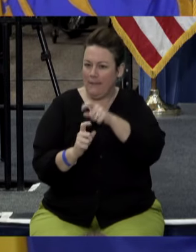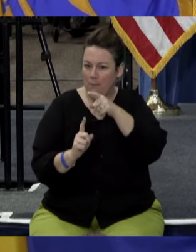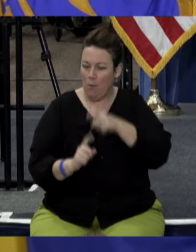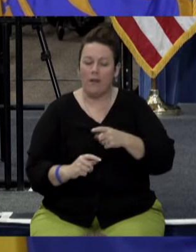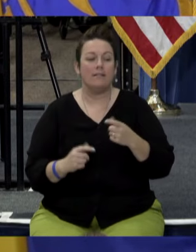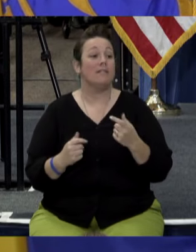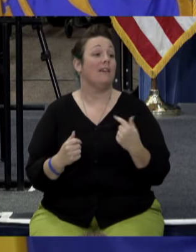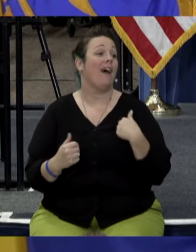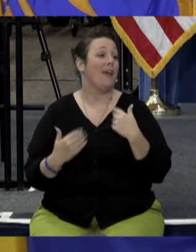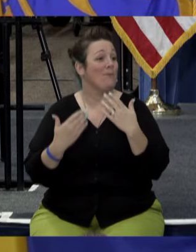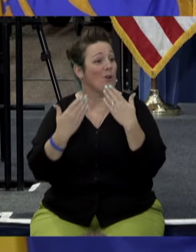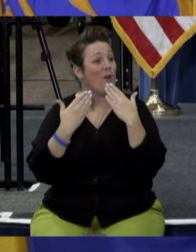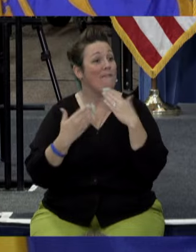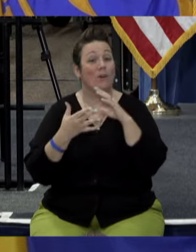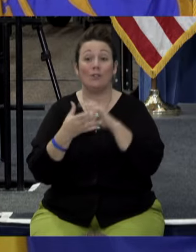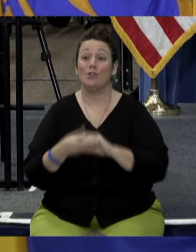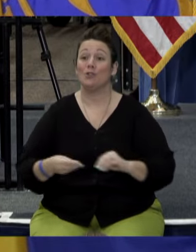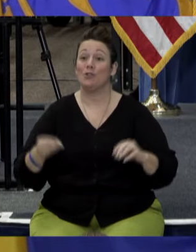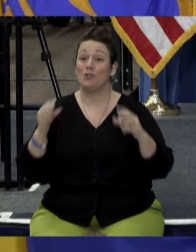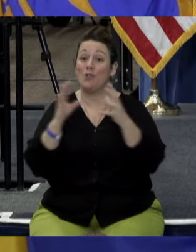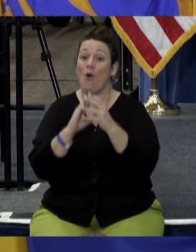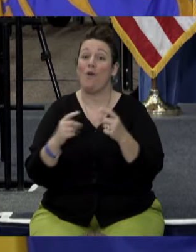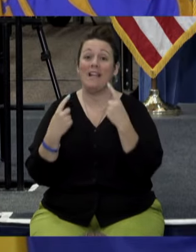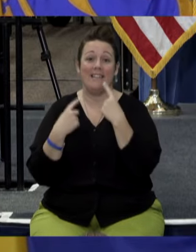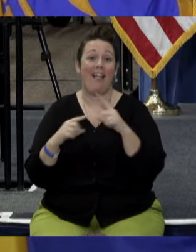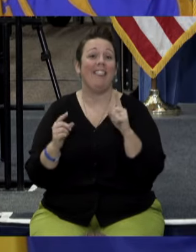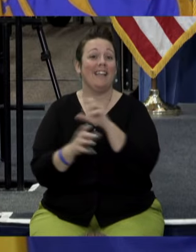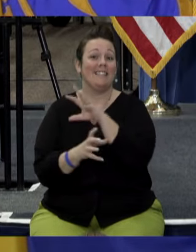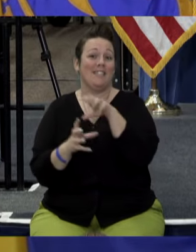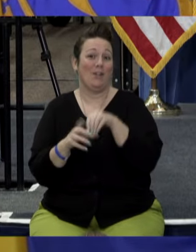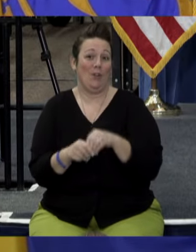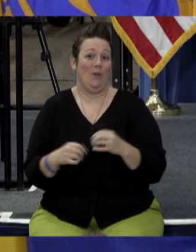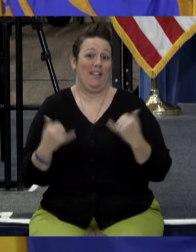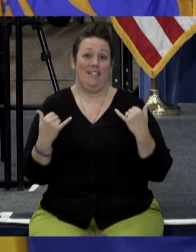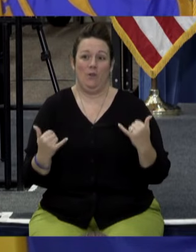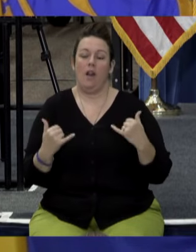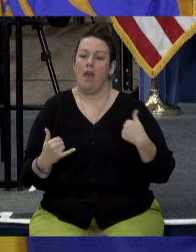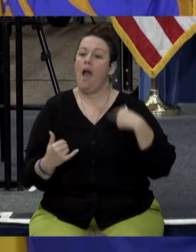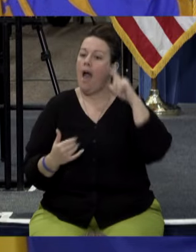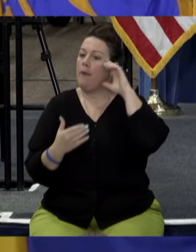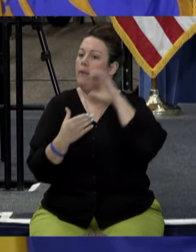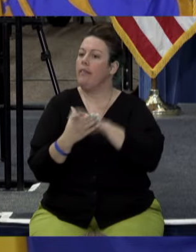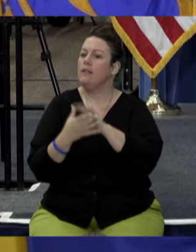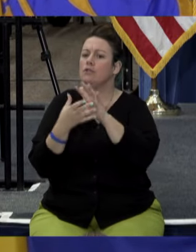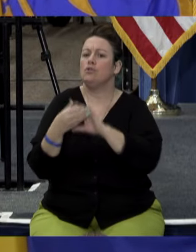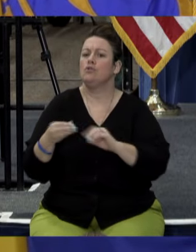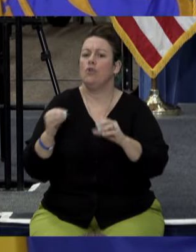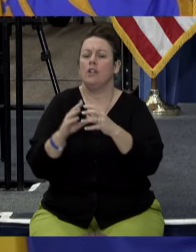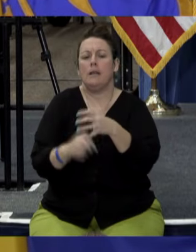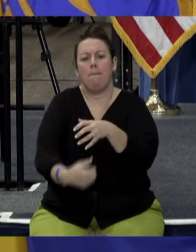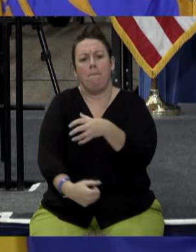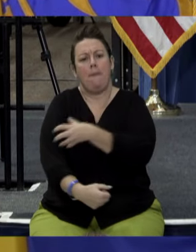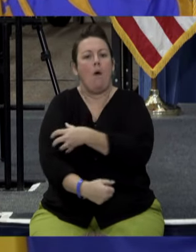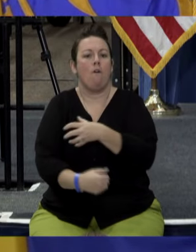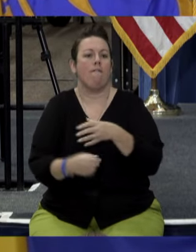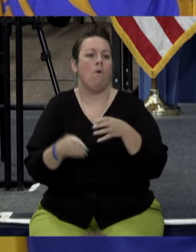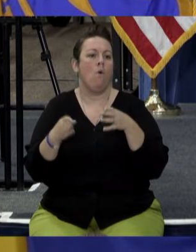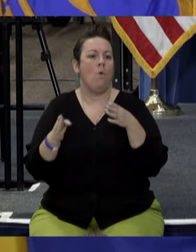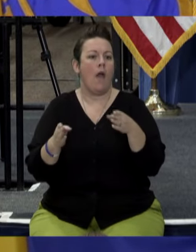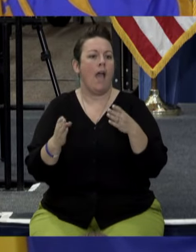that storytelling is included today. I believe stories are a powerful way to inspire action as